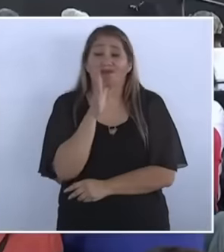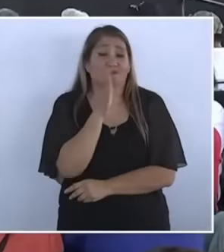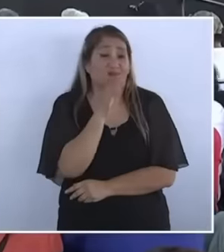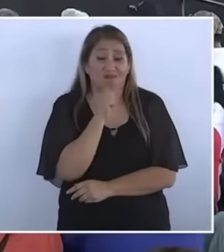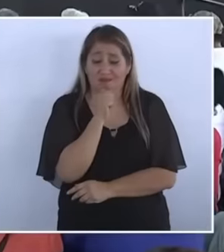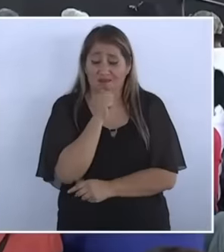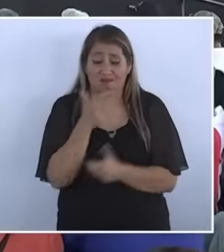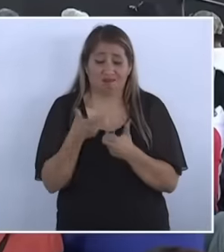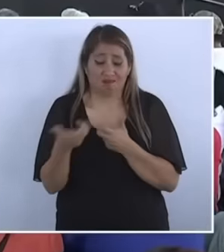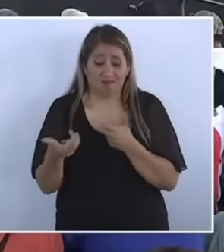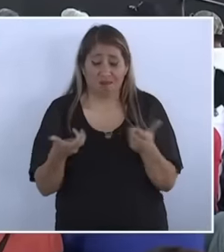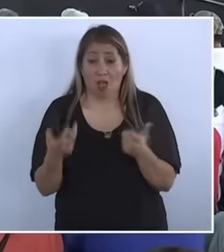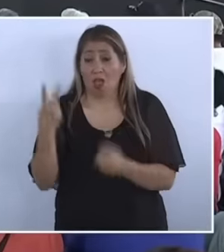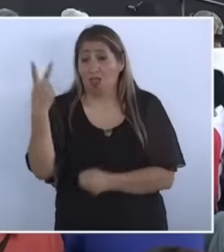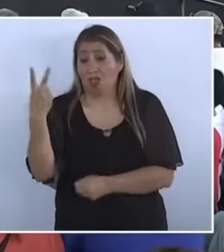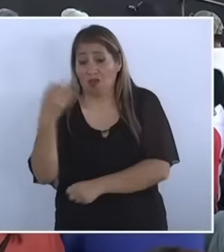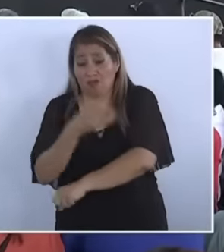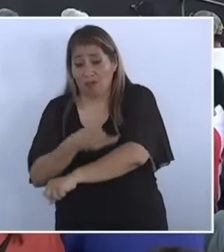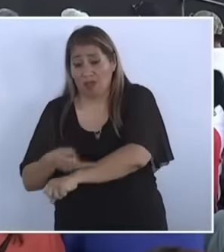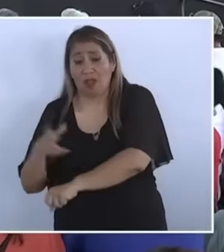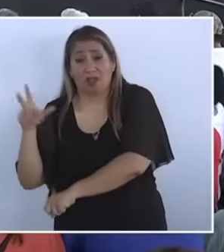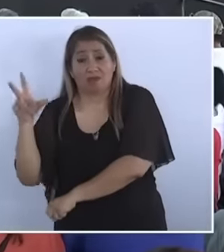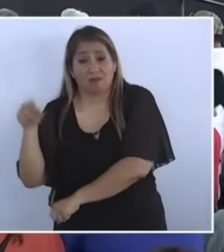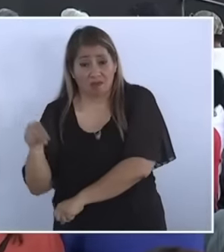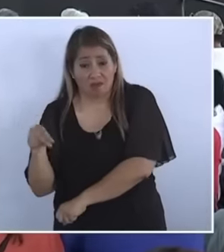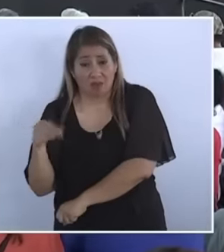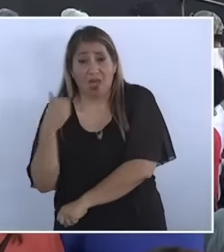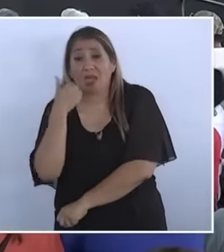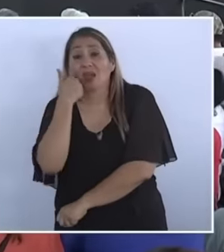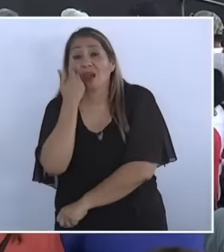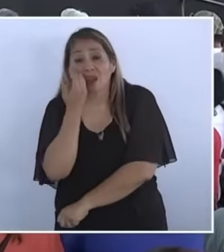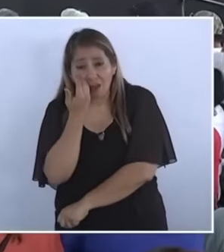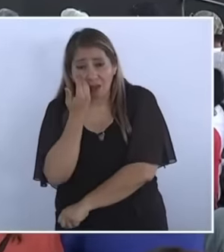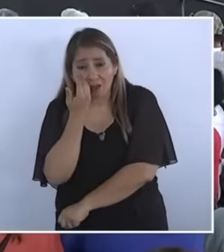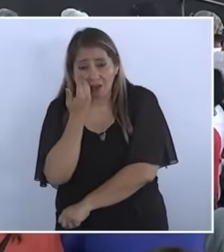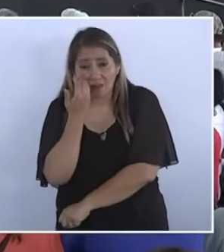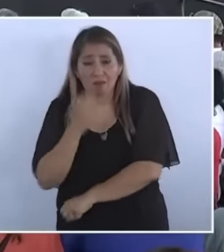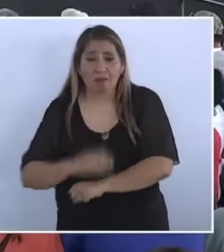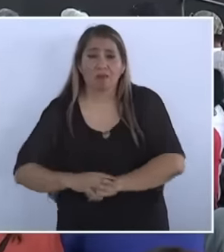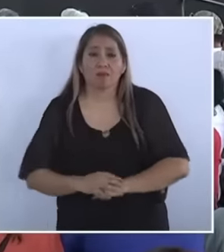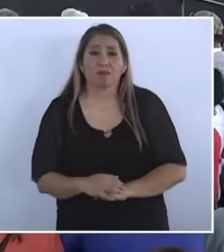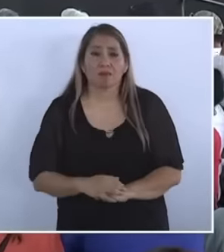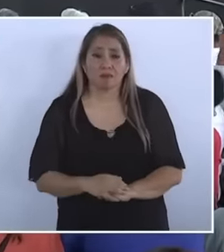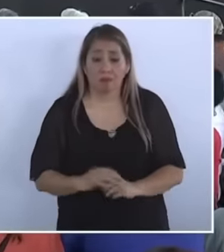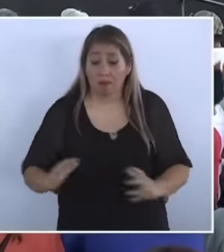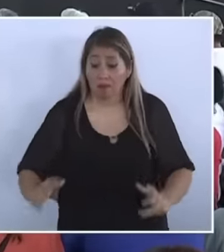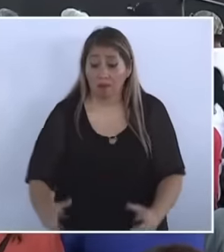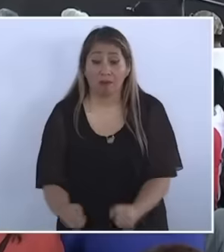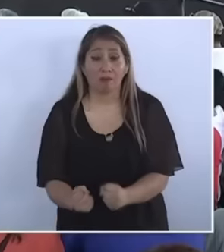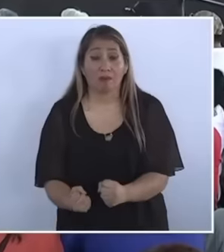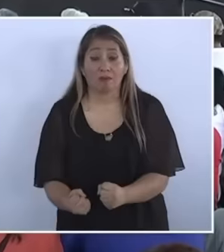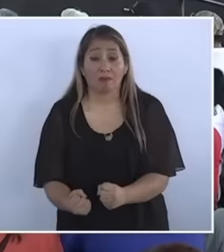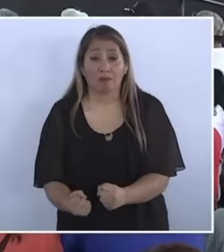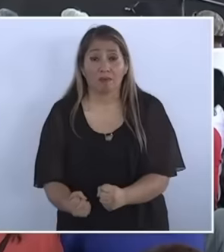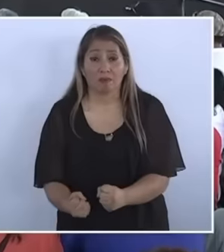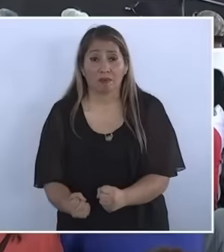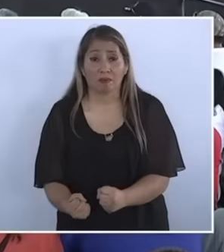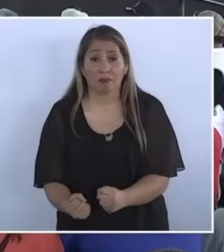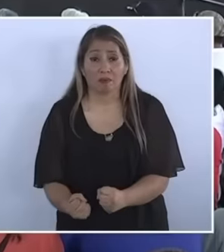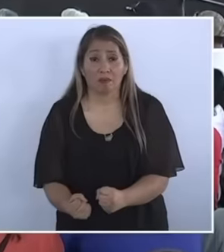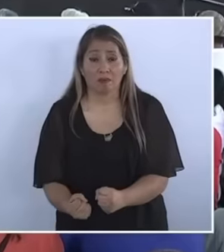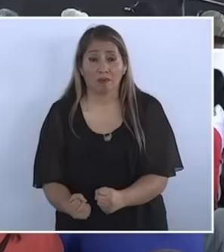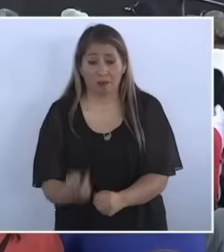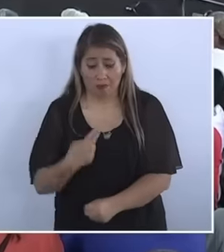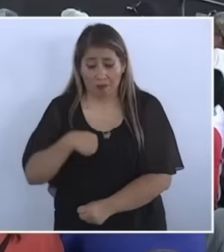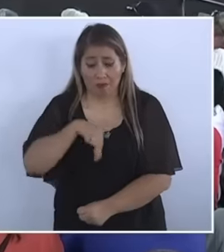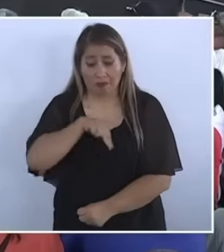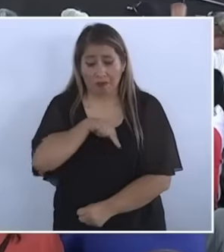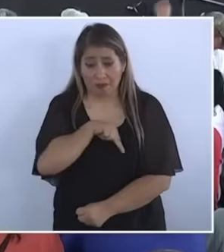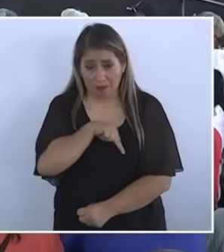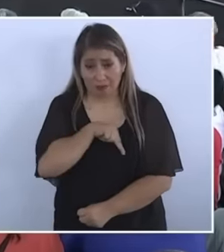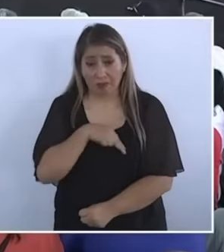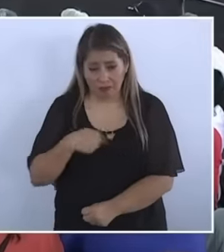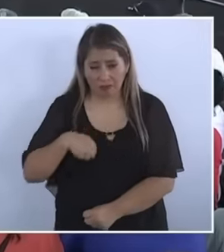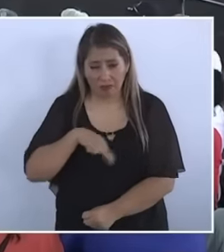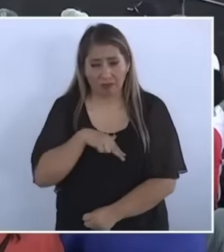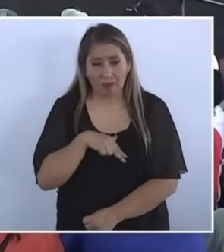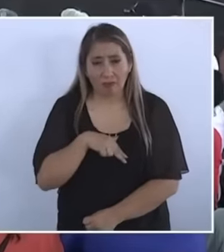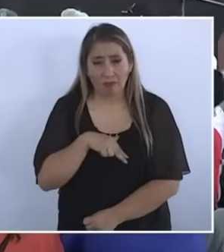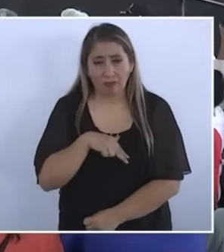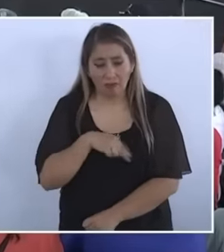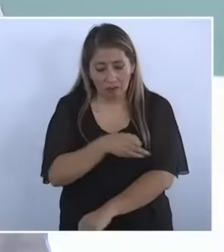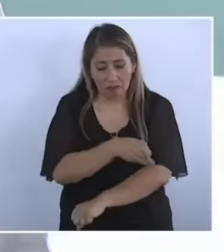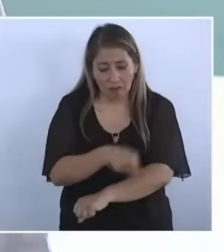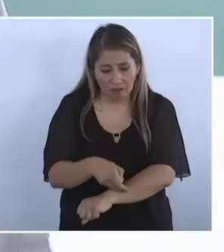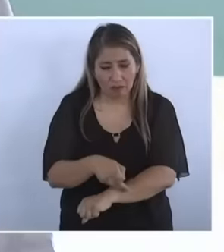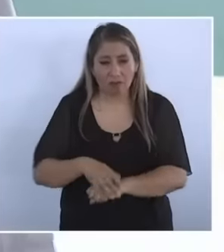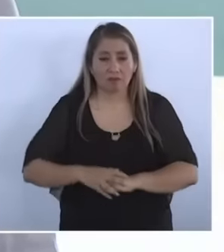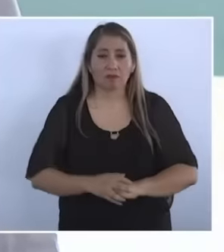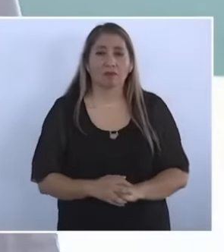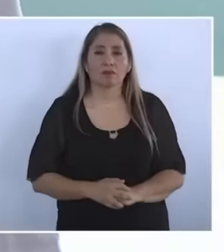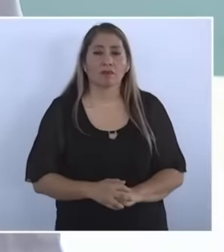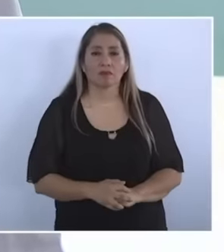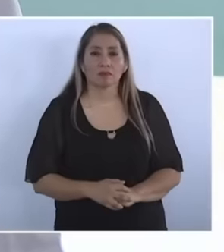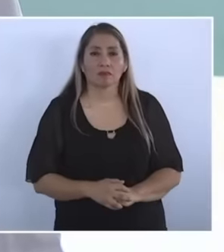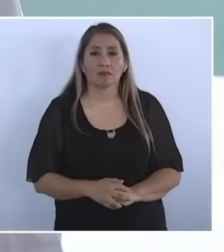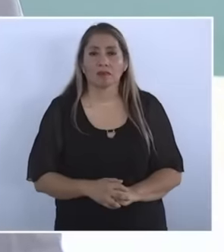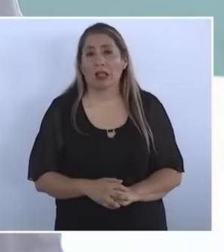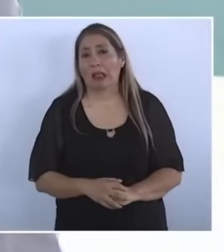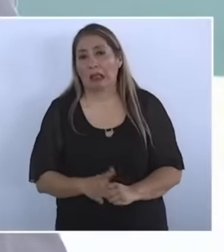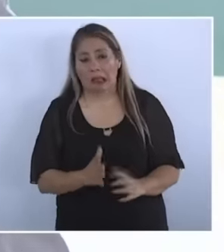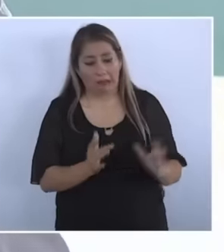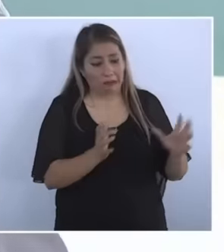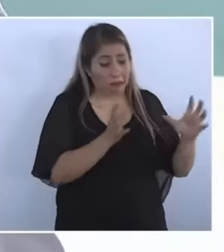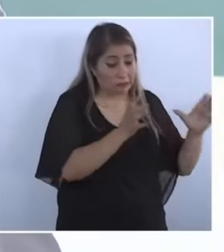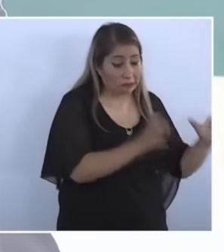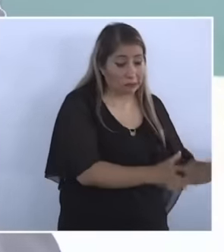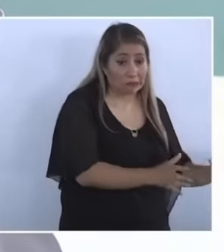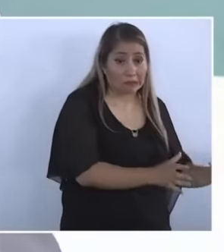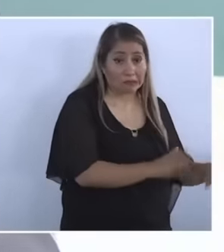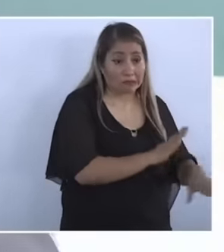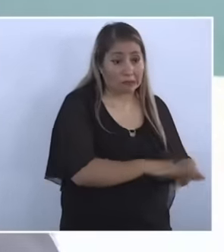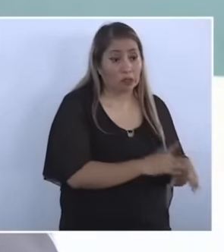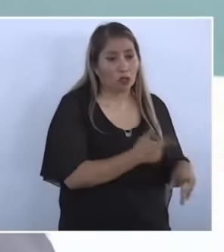Families said, We don't want this to be the rescue of our relatives. The majority said, "Let's go.